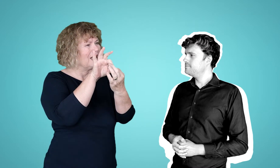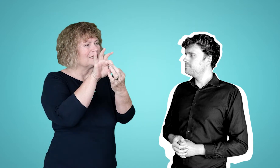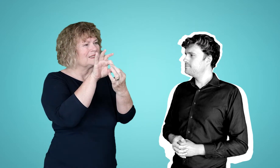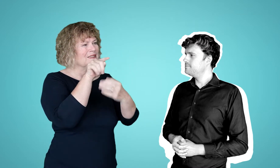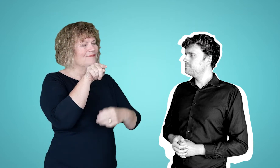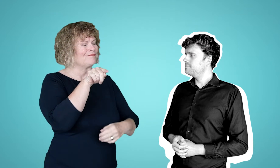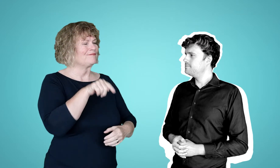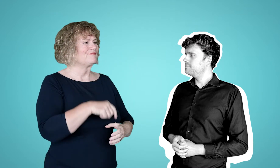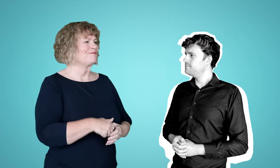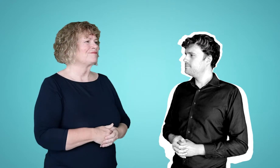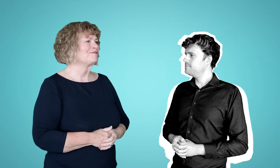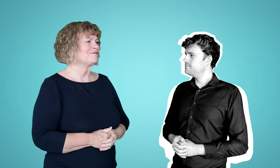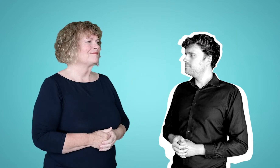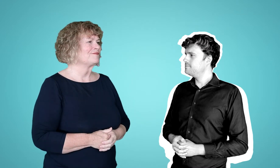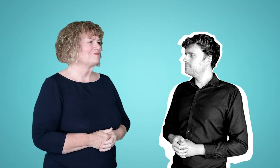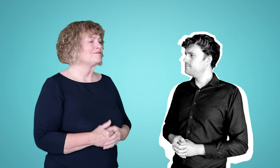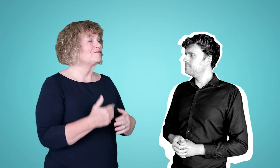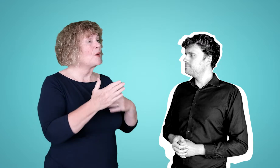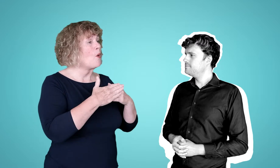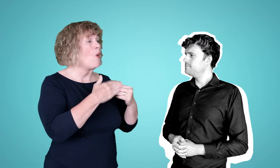Further contact information can be found